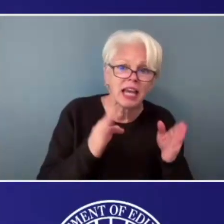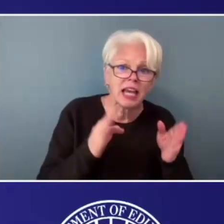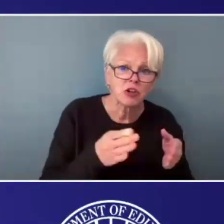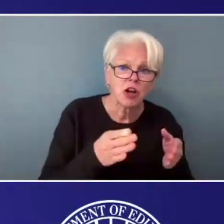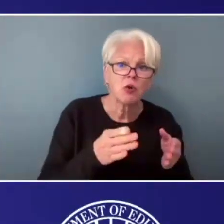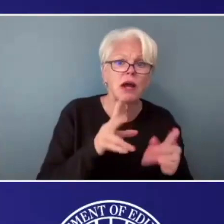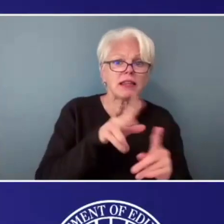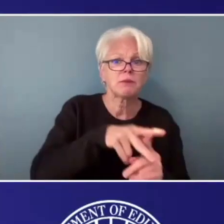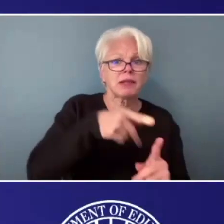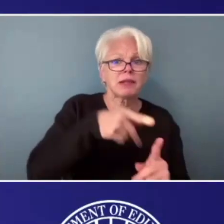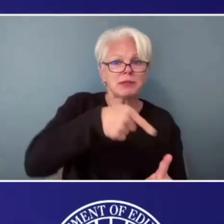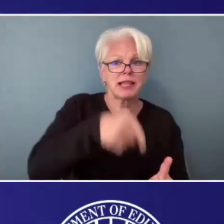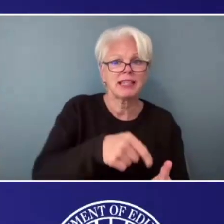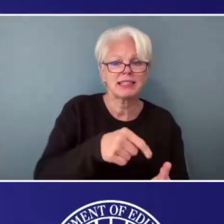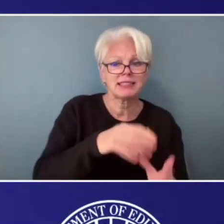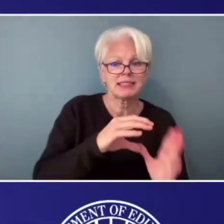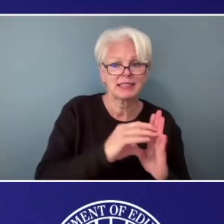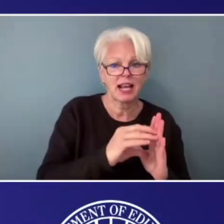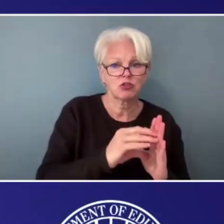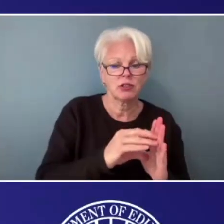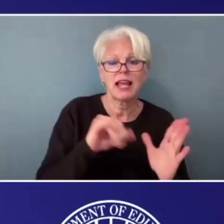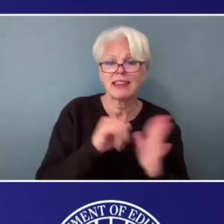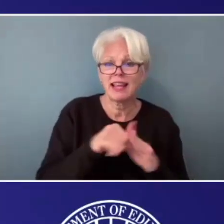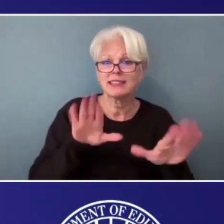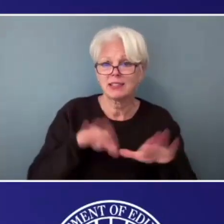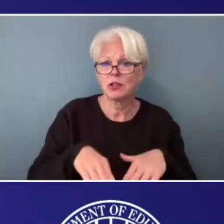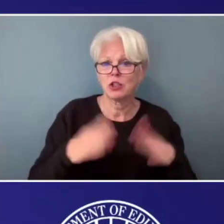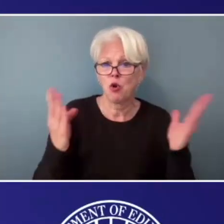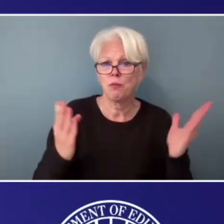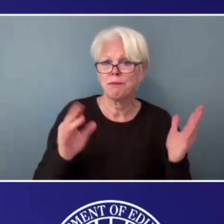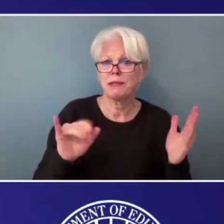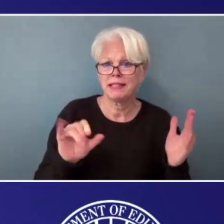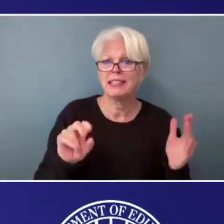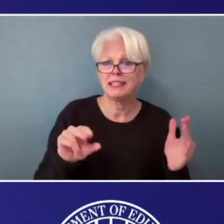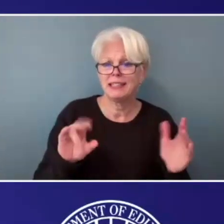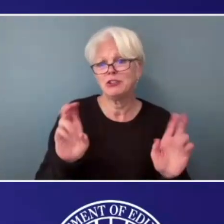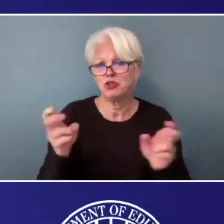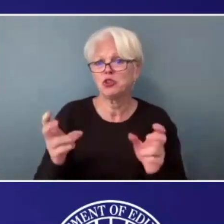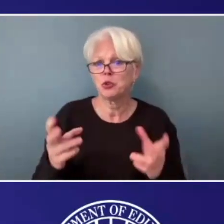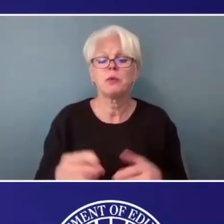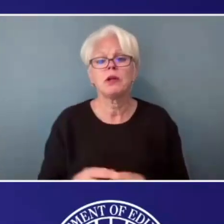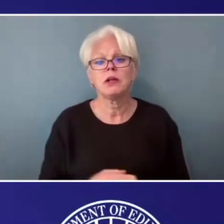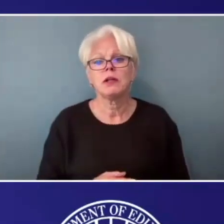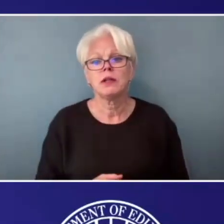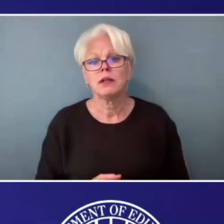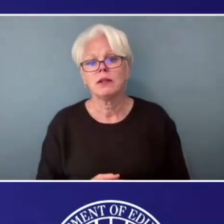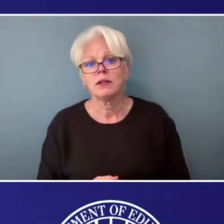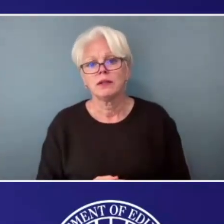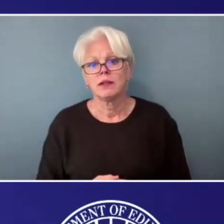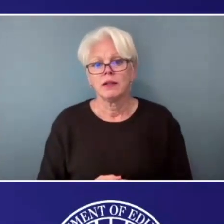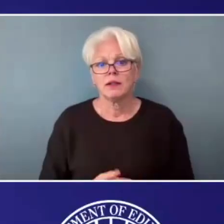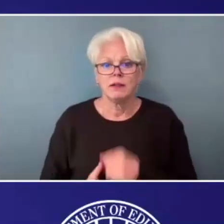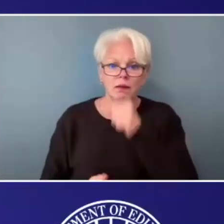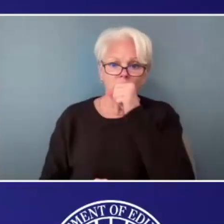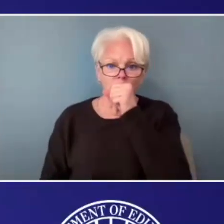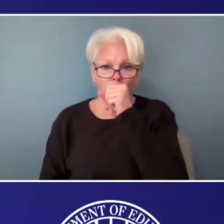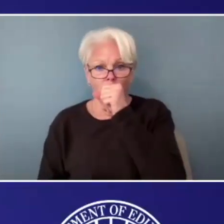and that that remains an open issue. Yeah. And I mean, we could -- you know, I mean, we took the shot at